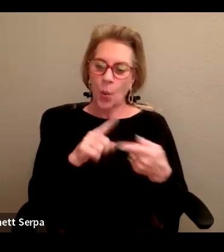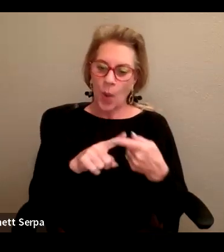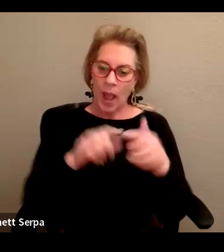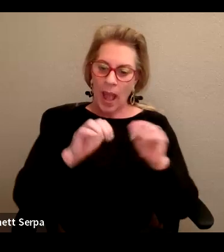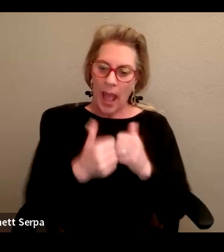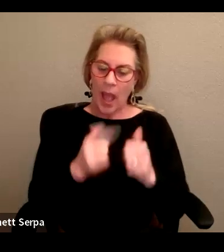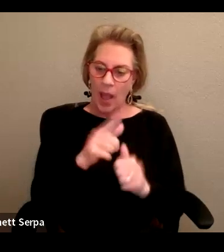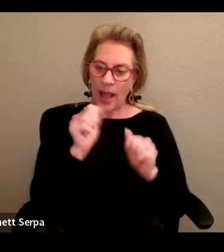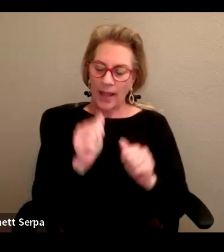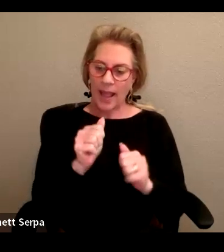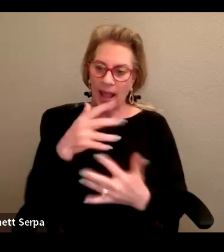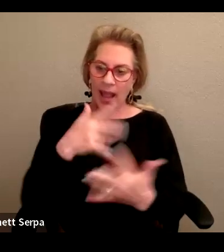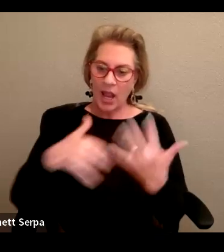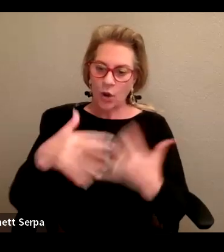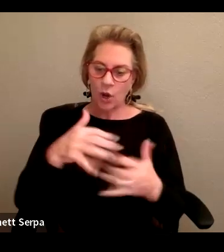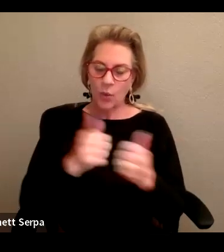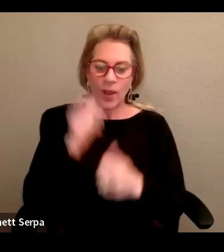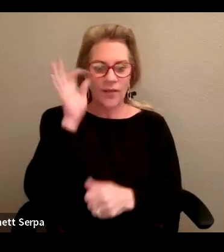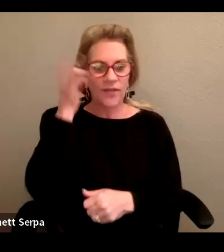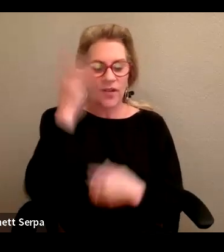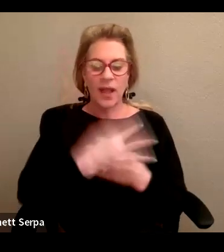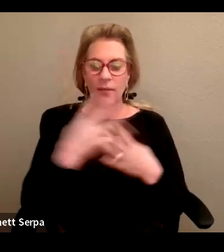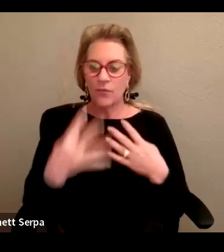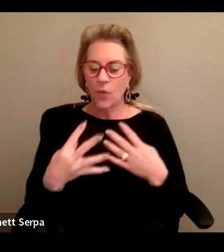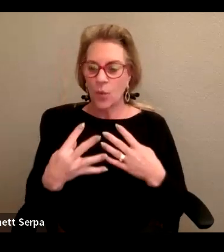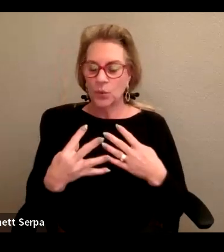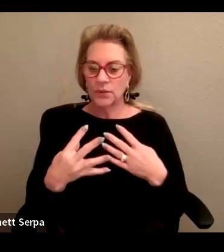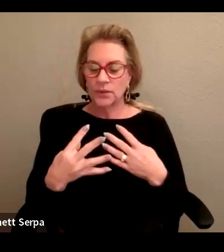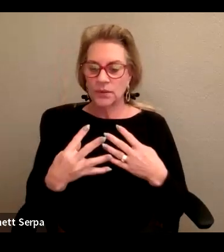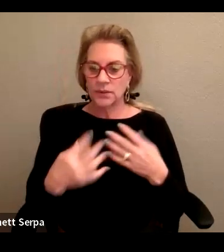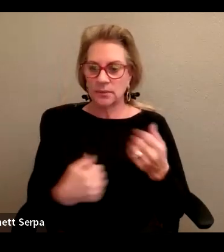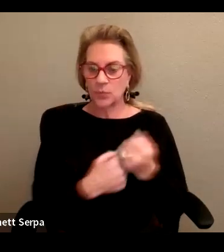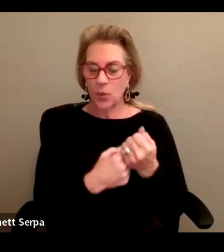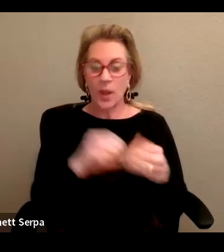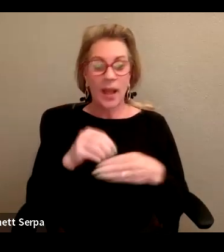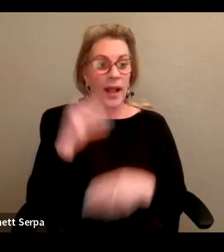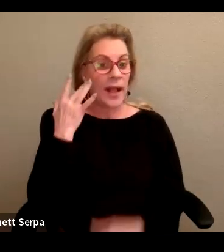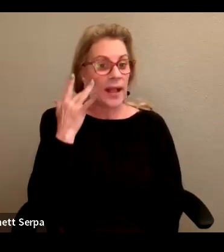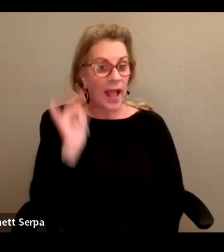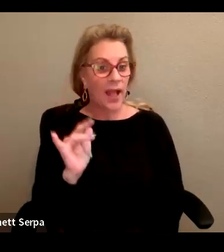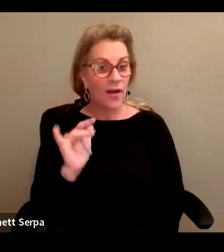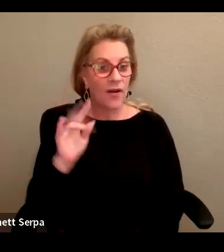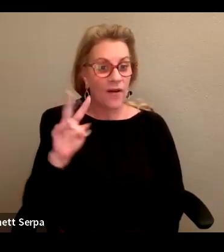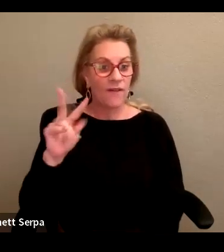interact with Federal immigration enforcement in the California values act the legislature found